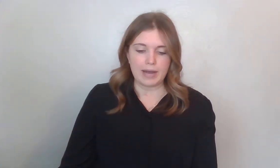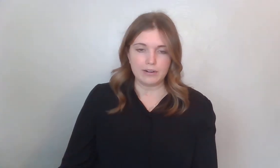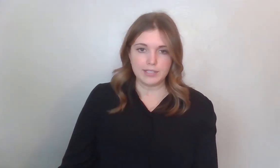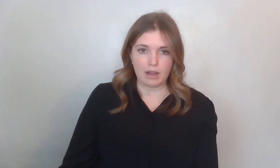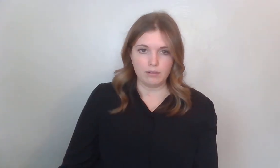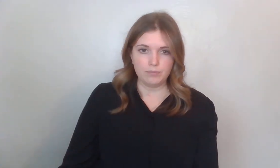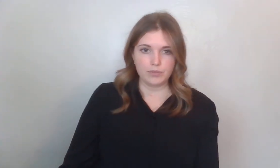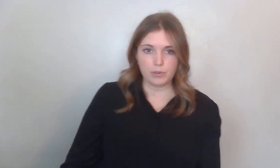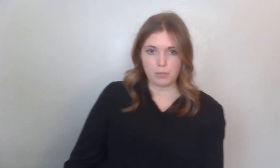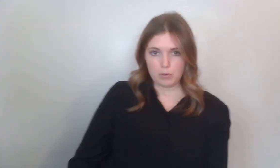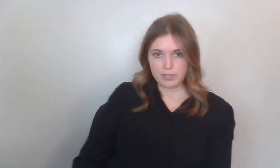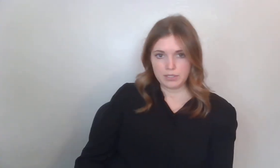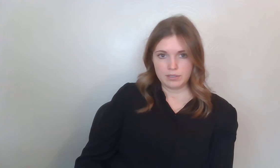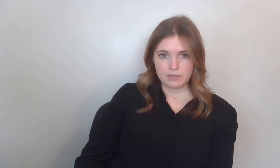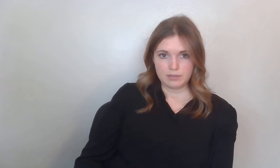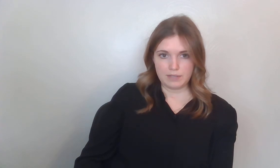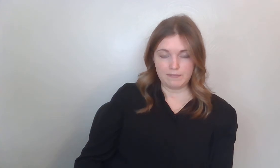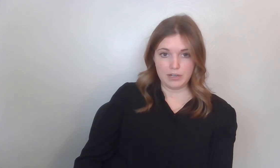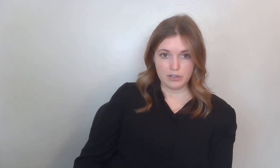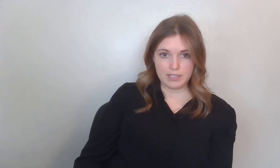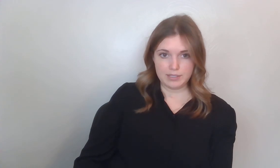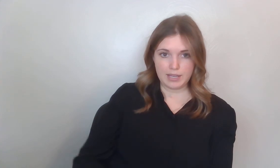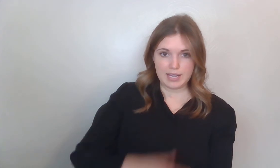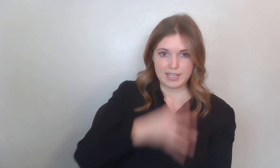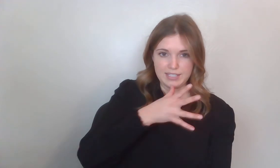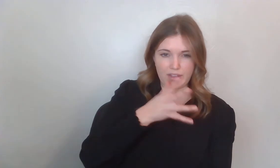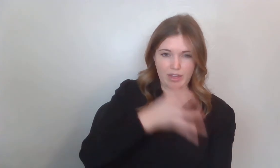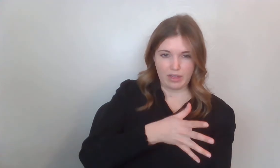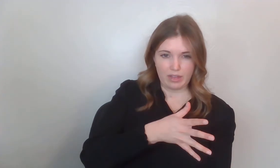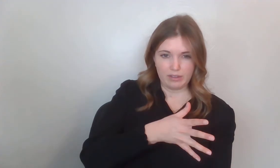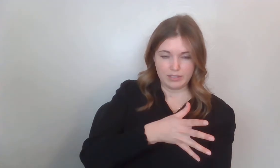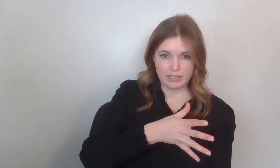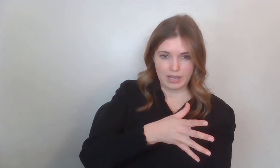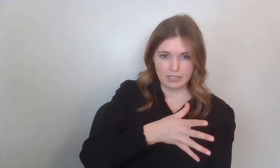On our scale, the most severe dislike is the DETEST